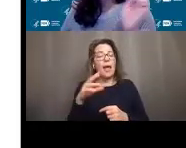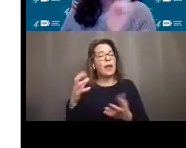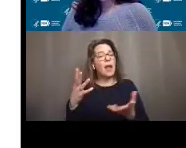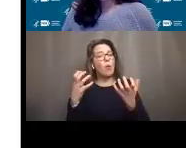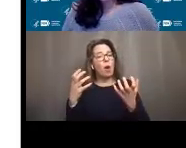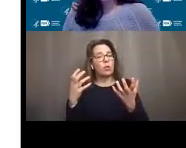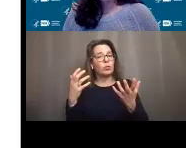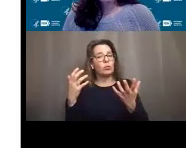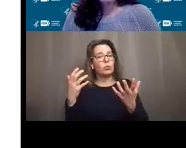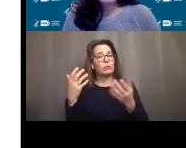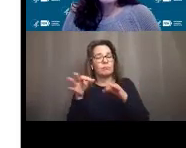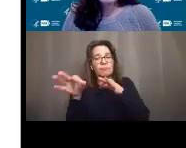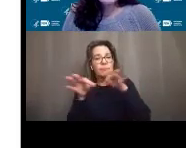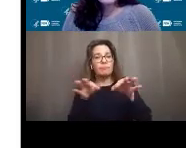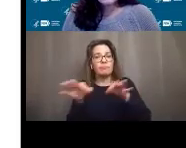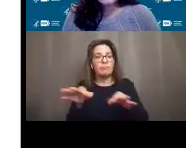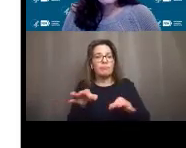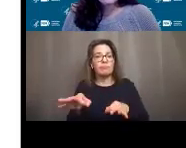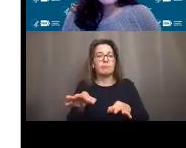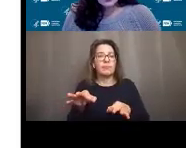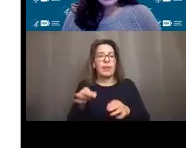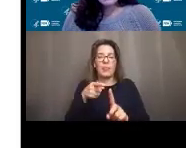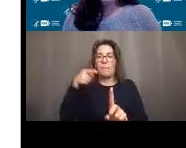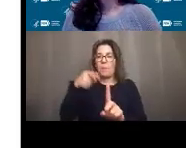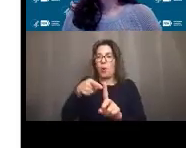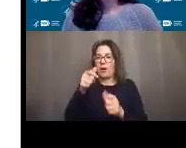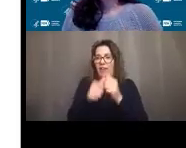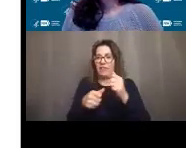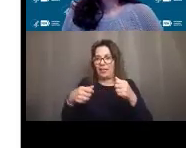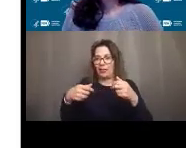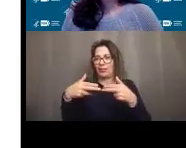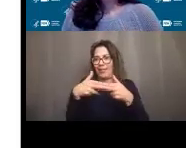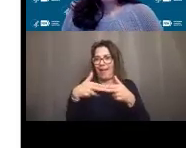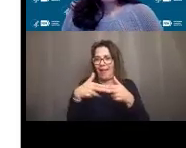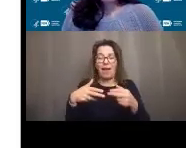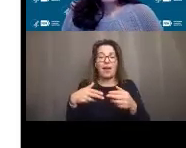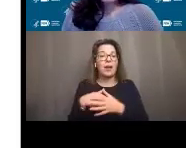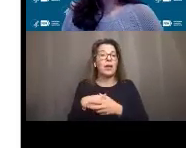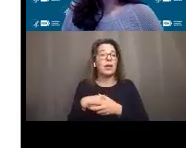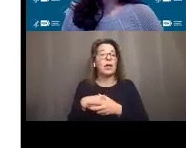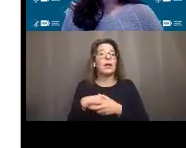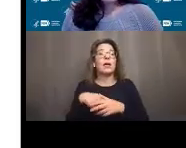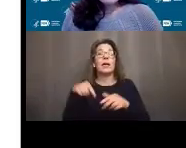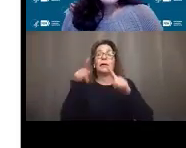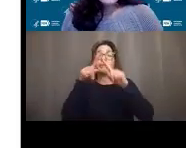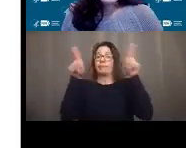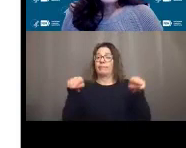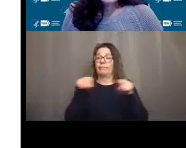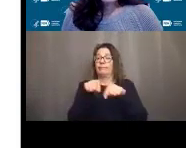Another program I wanted to make sure to tell you about is the NIH Loan Repayment Program.